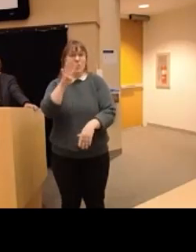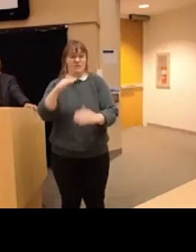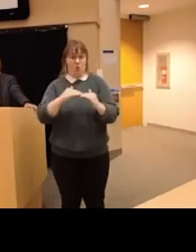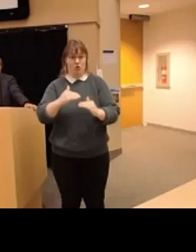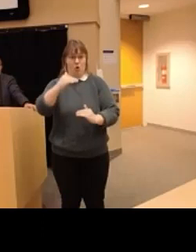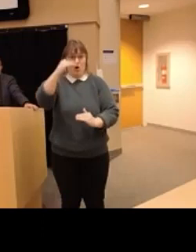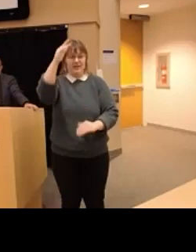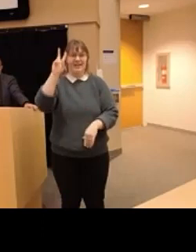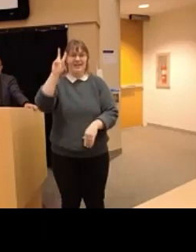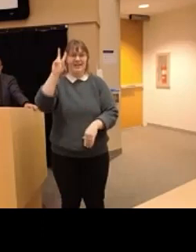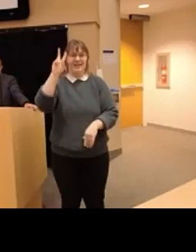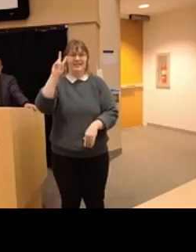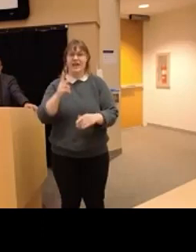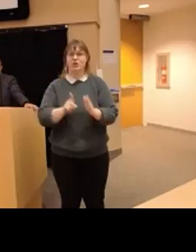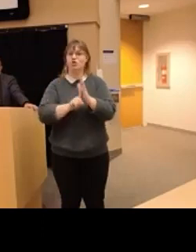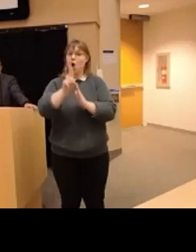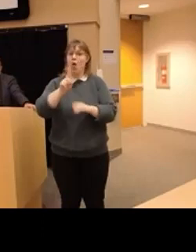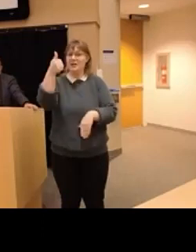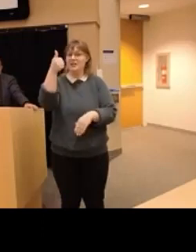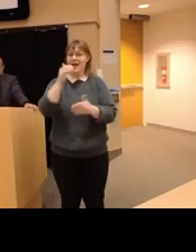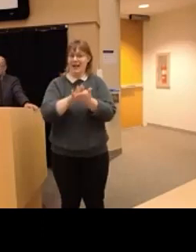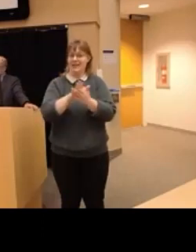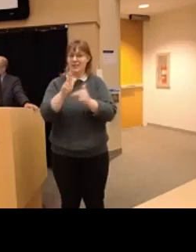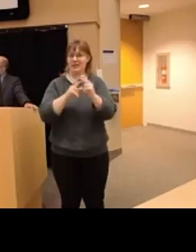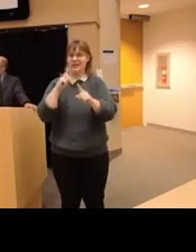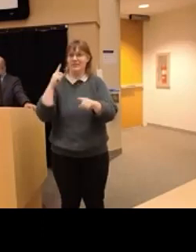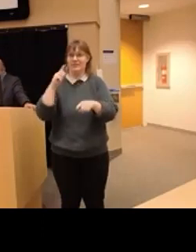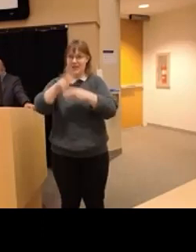tallest academic building in the world um so that's kind of what it's known for this is sort